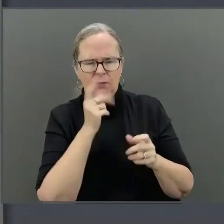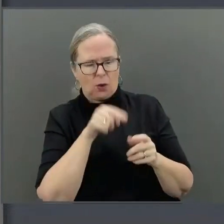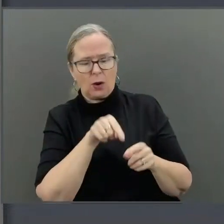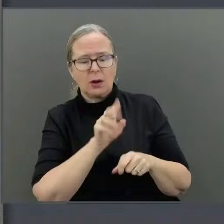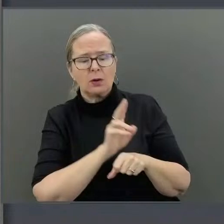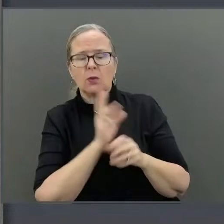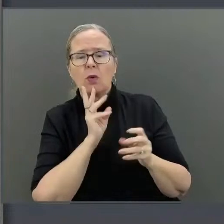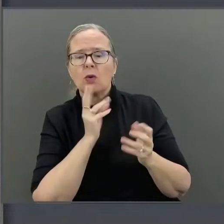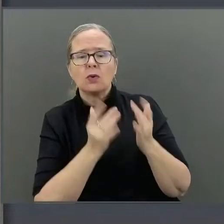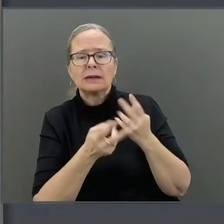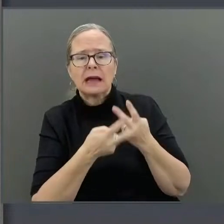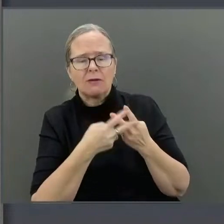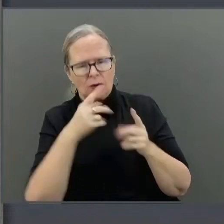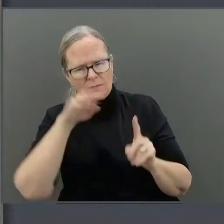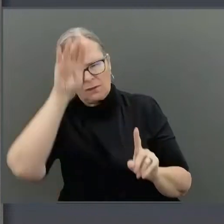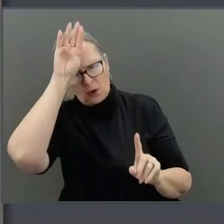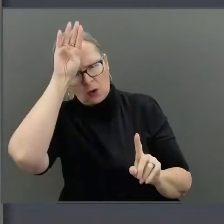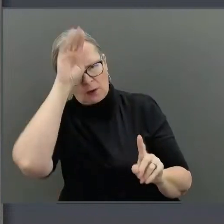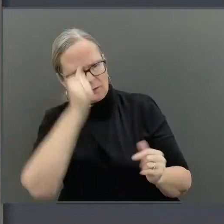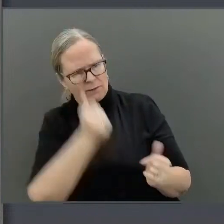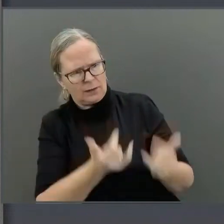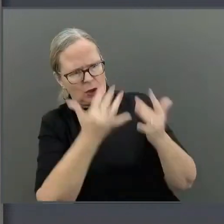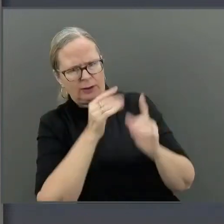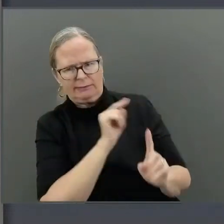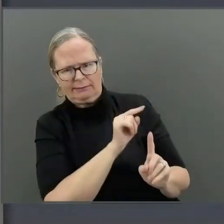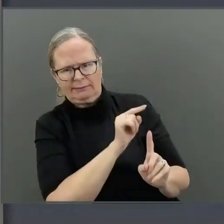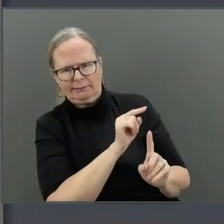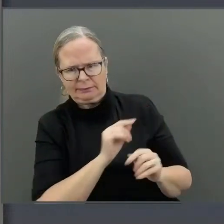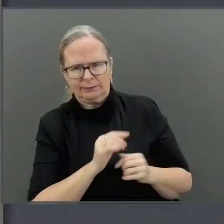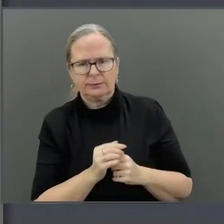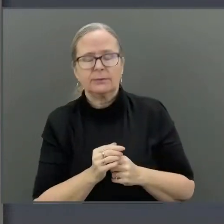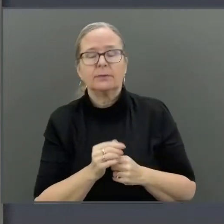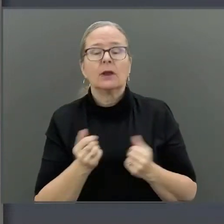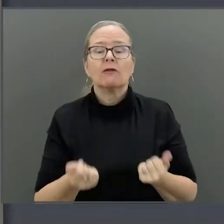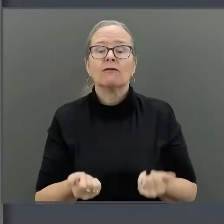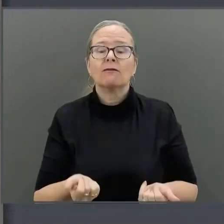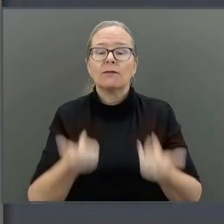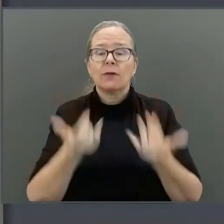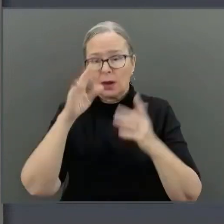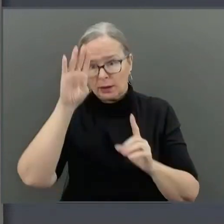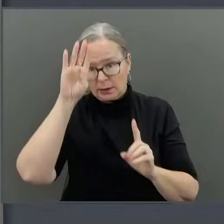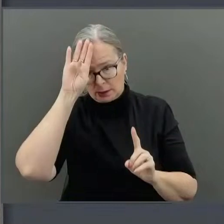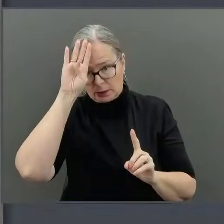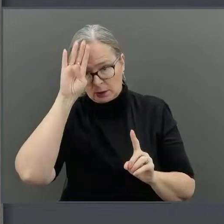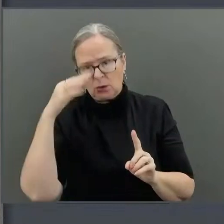of fires in our city in the last couple of days yesterday one fire was caught early and it only